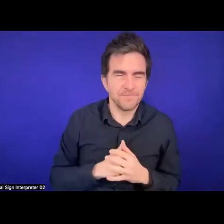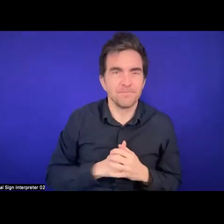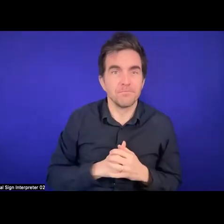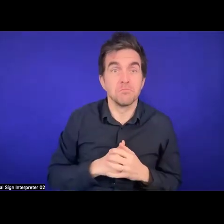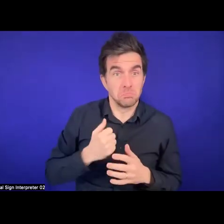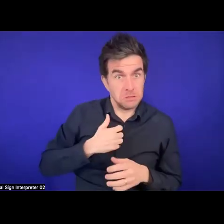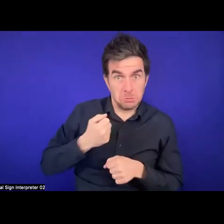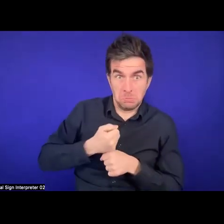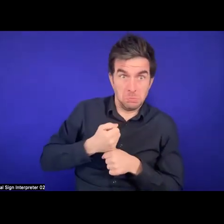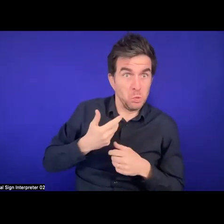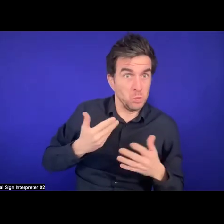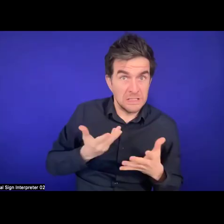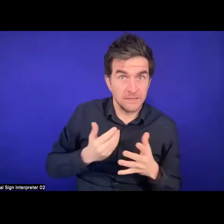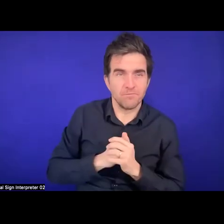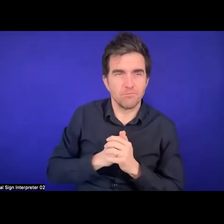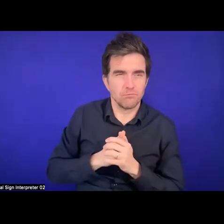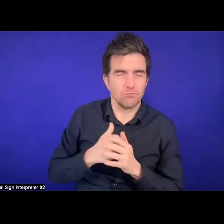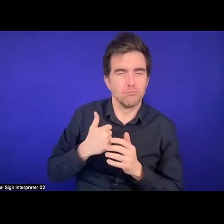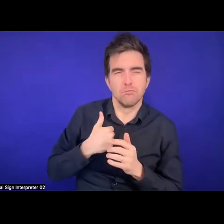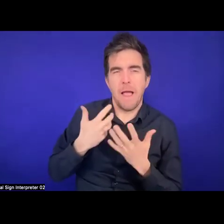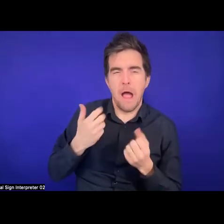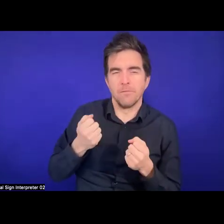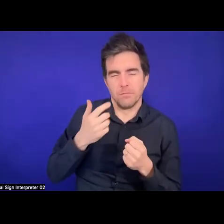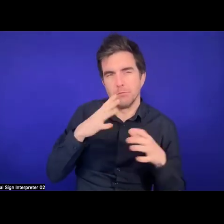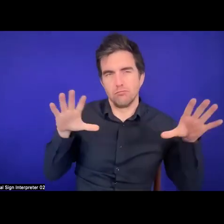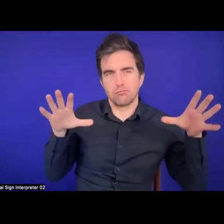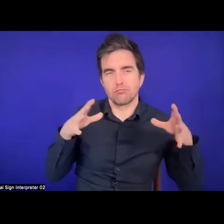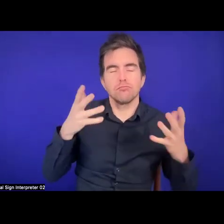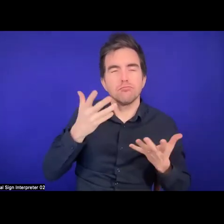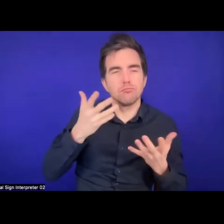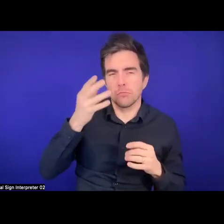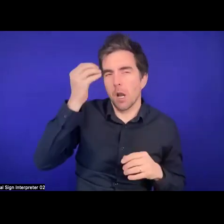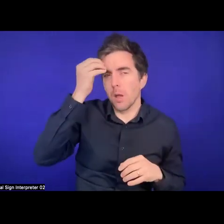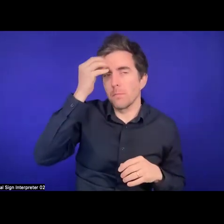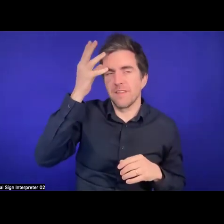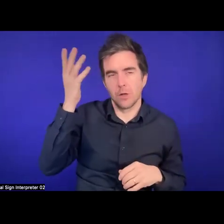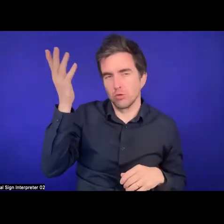contract and positions in two different institutions. At the the University of